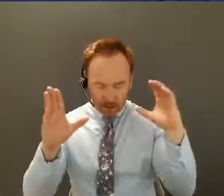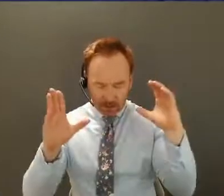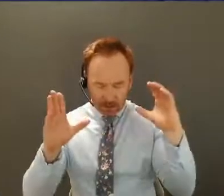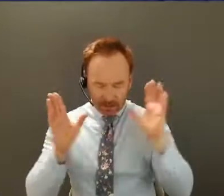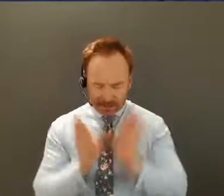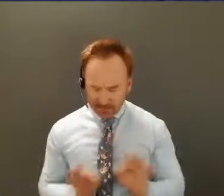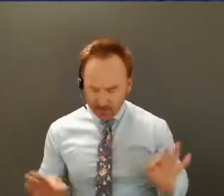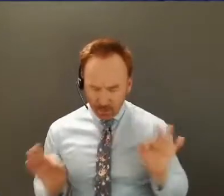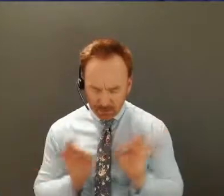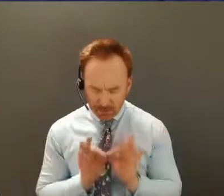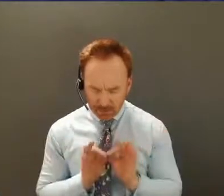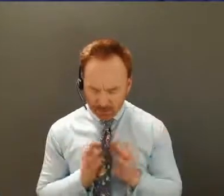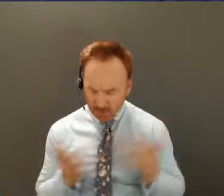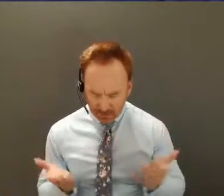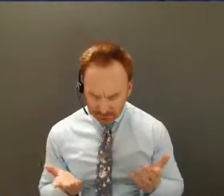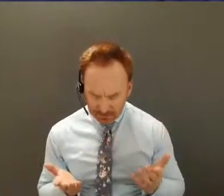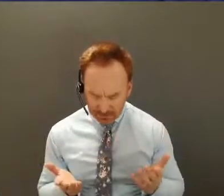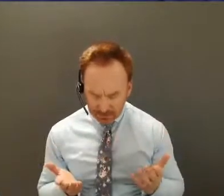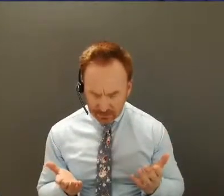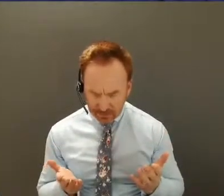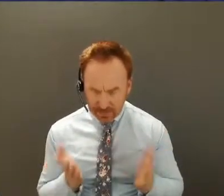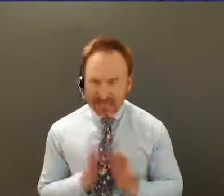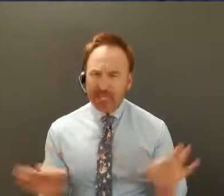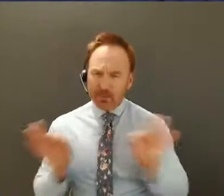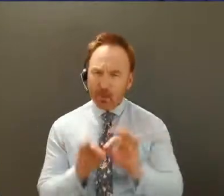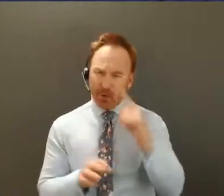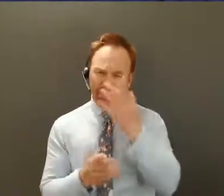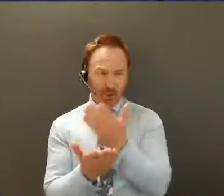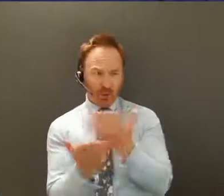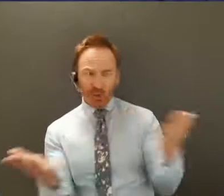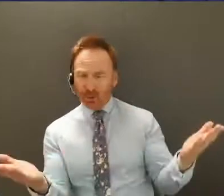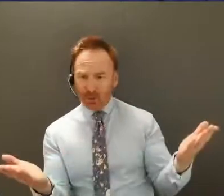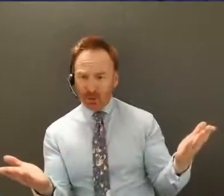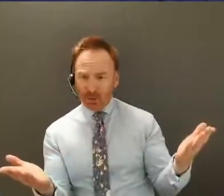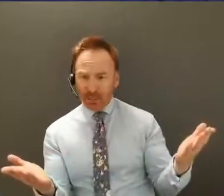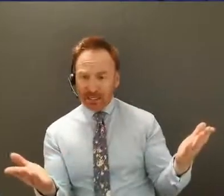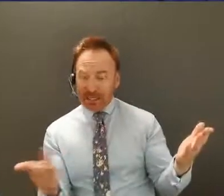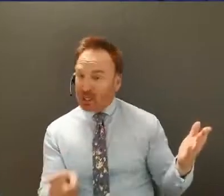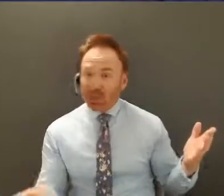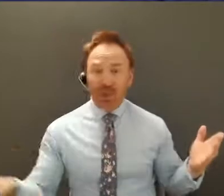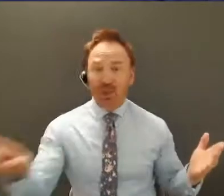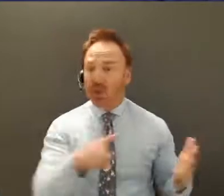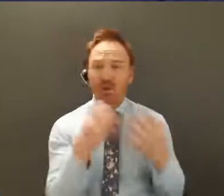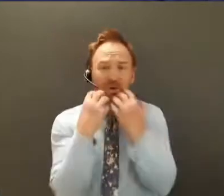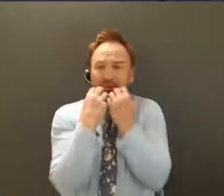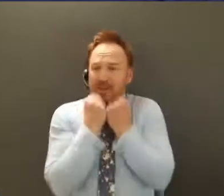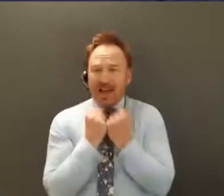or events. What's most important as people follow the safe six plus 14 the